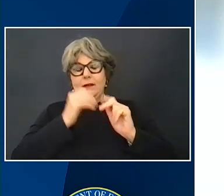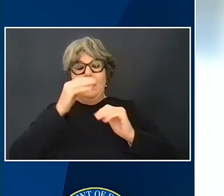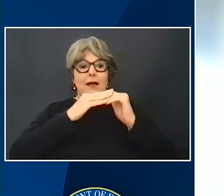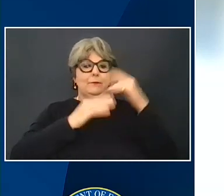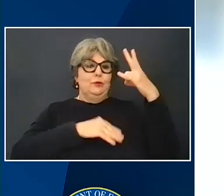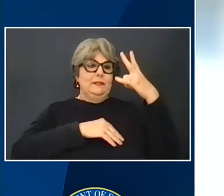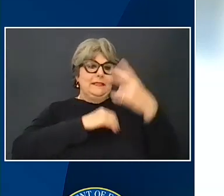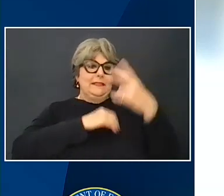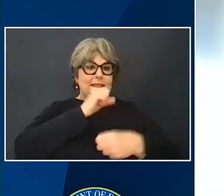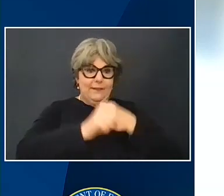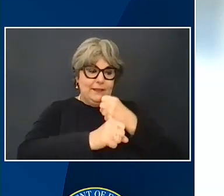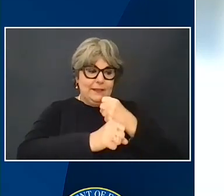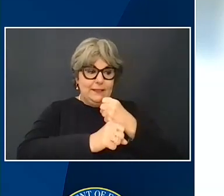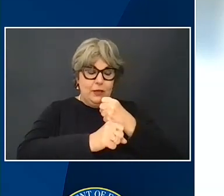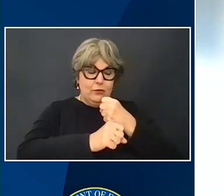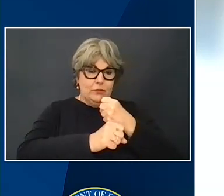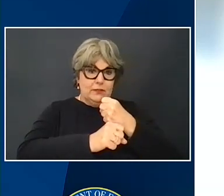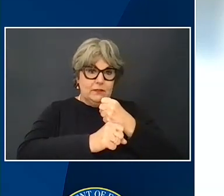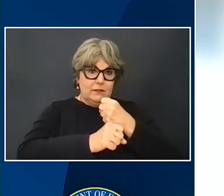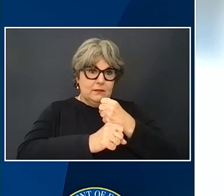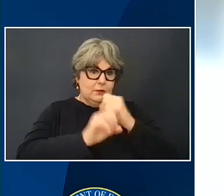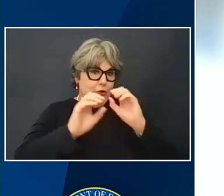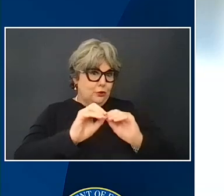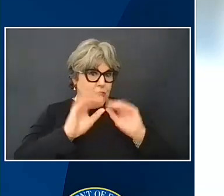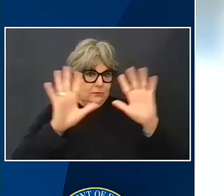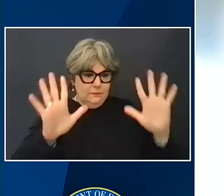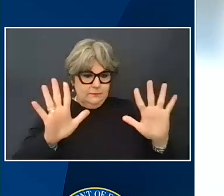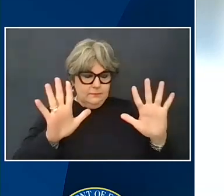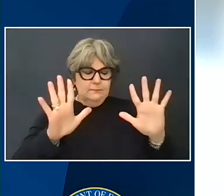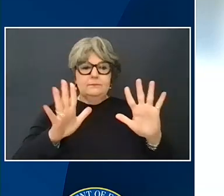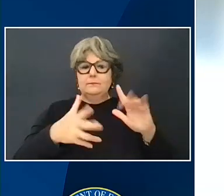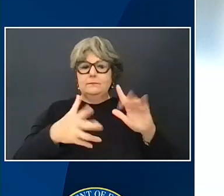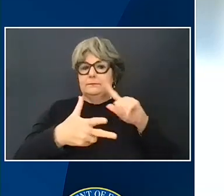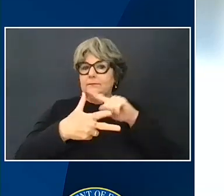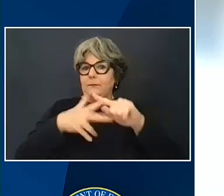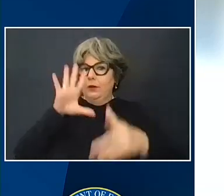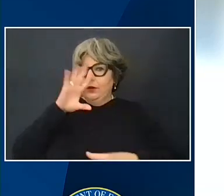If they could clarify whether those are cumulative or consecutive, that would be very helpful.